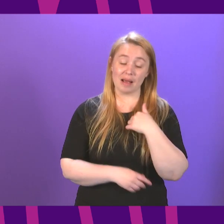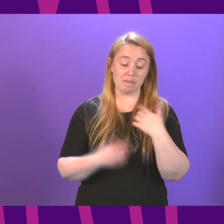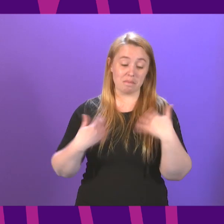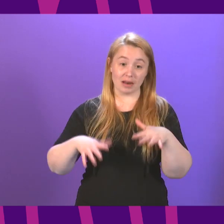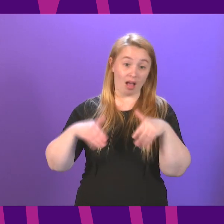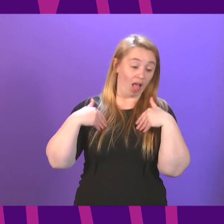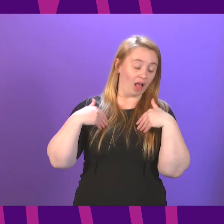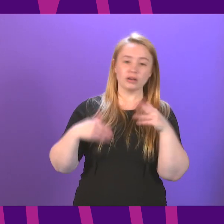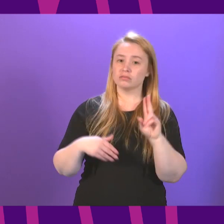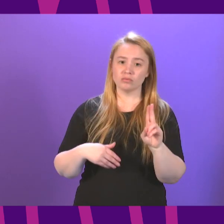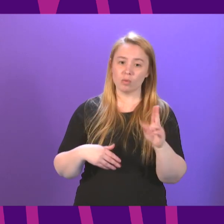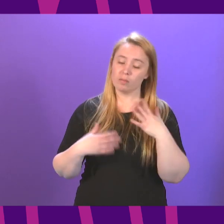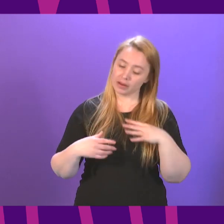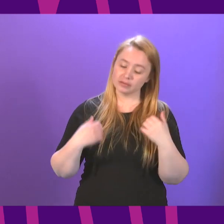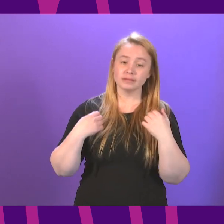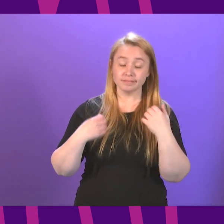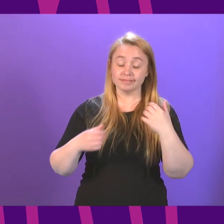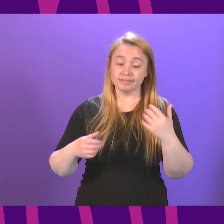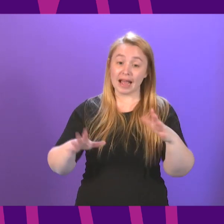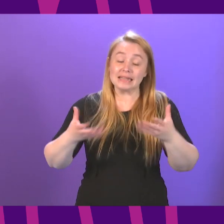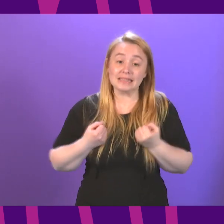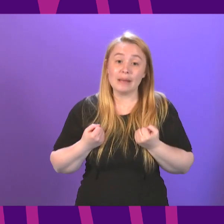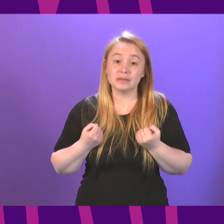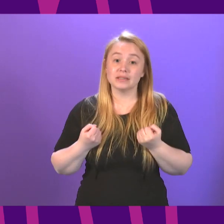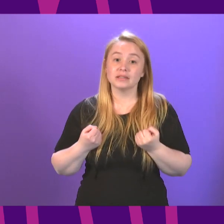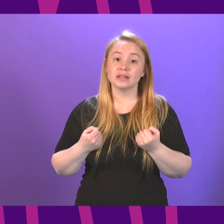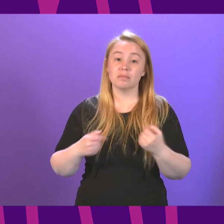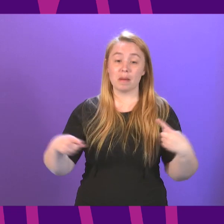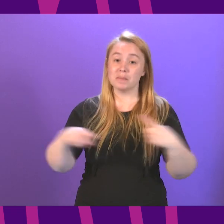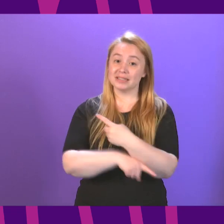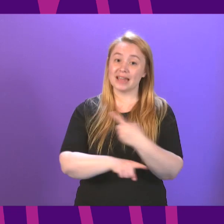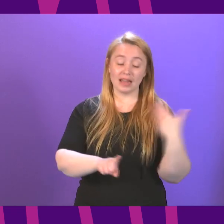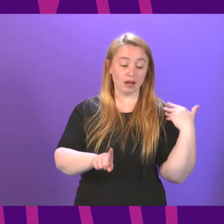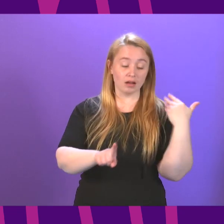I will also never shy away from saying this: it made a mistake in the course of trying to do